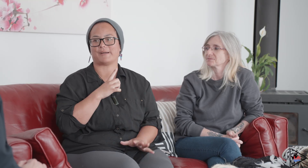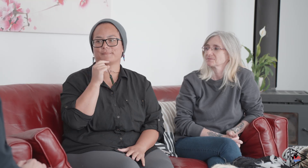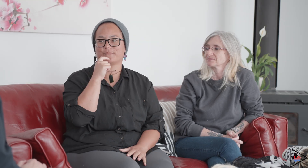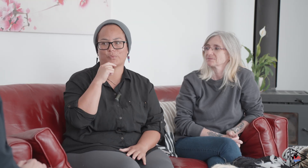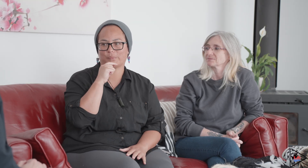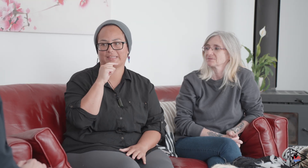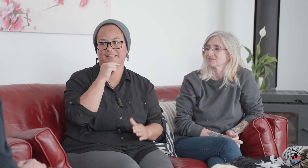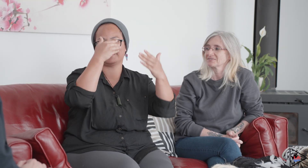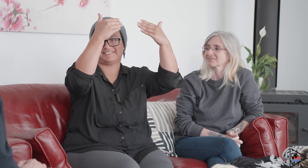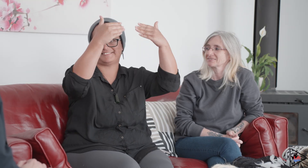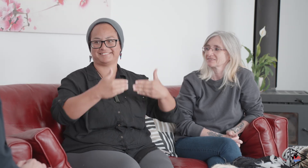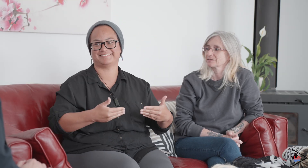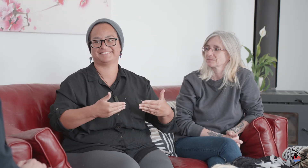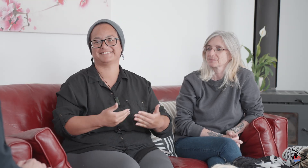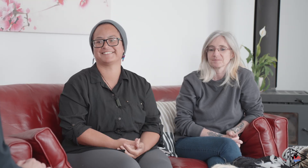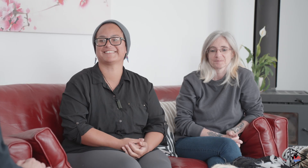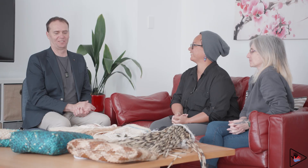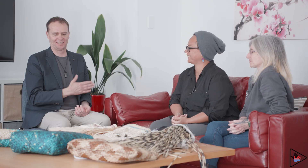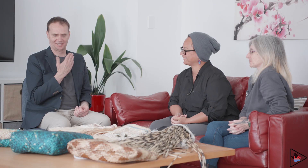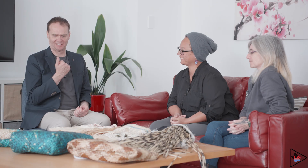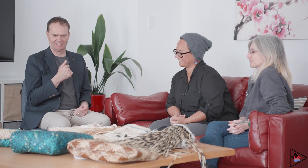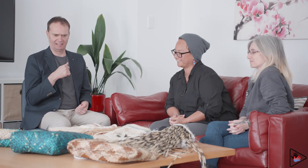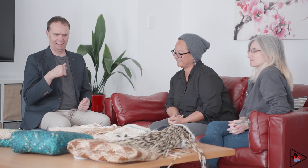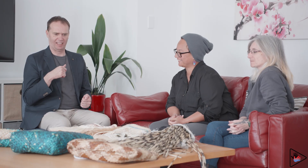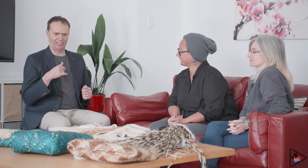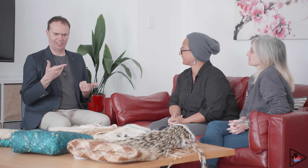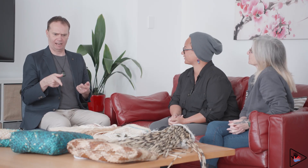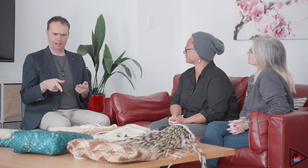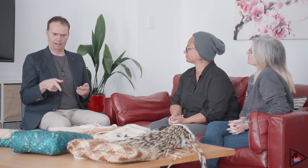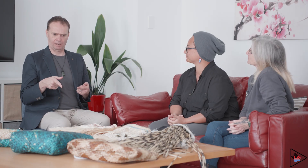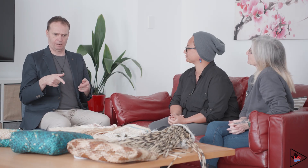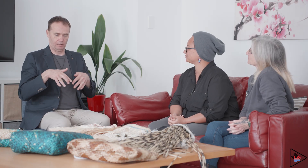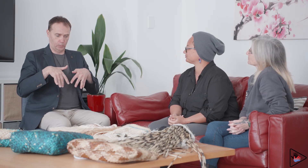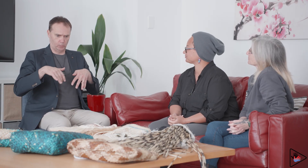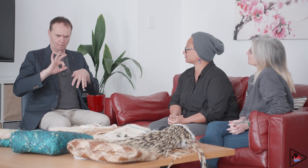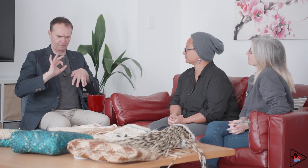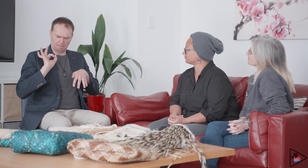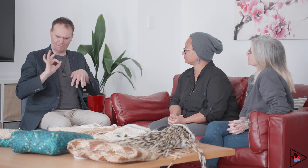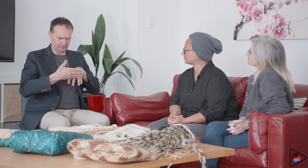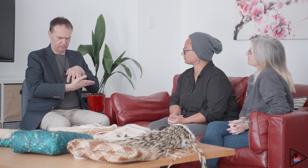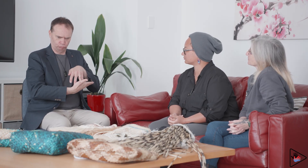male and female and so on. But for for me I wanted to make it flat and for me that represents boys. I